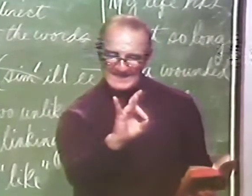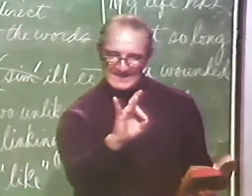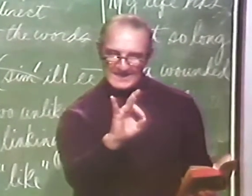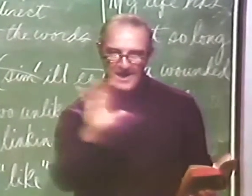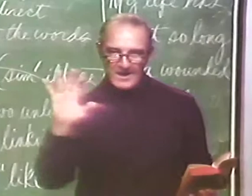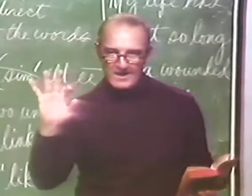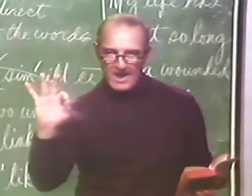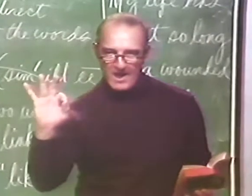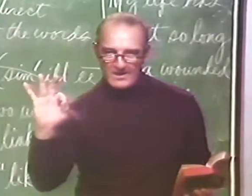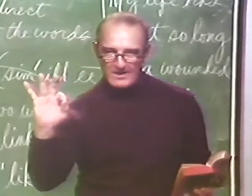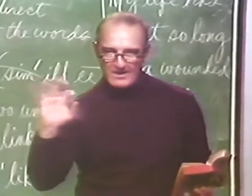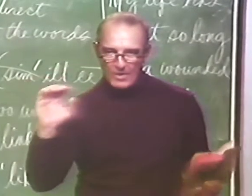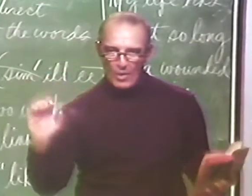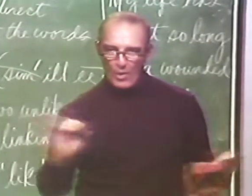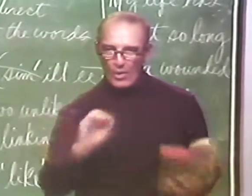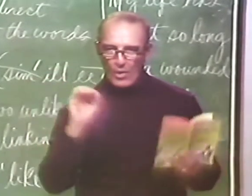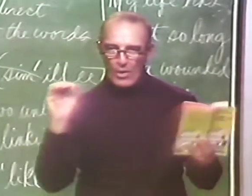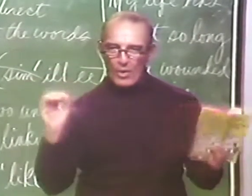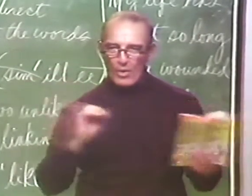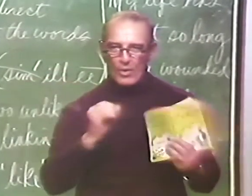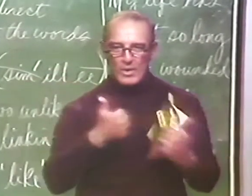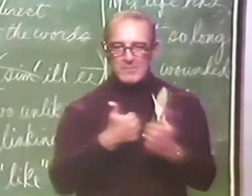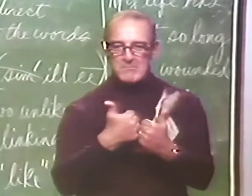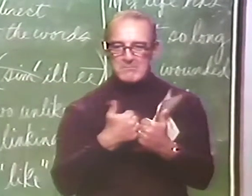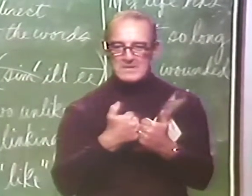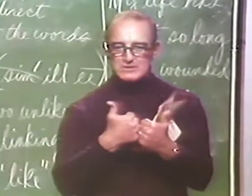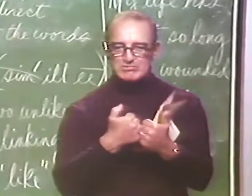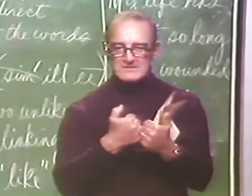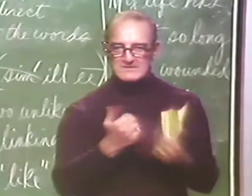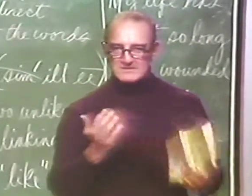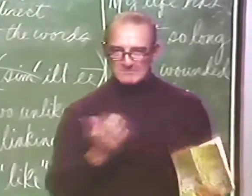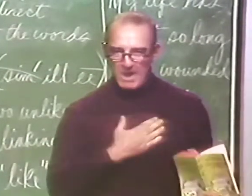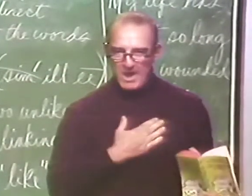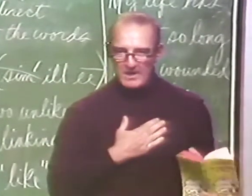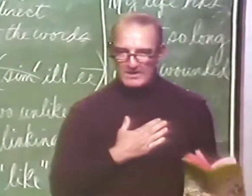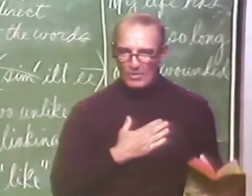PAGE 8 AND 9, 8 AND 9.